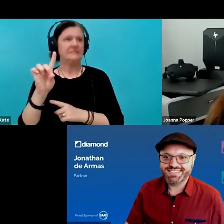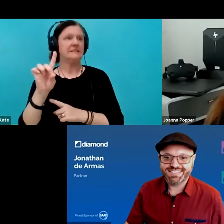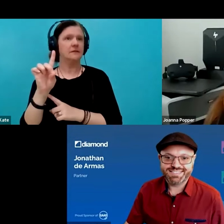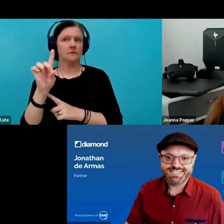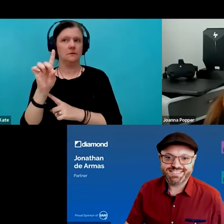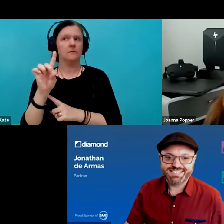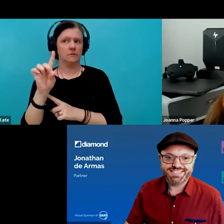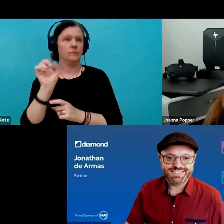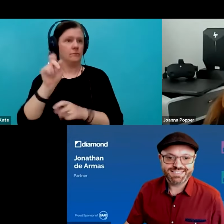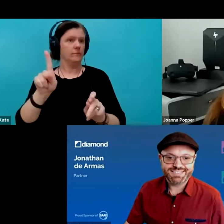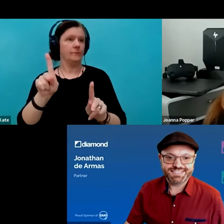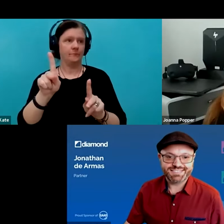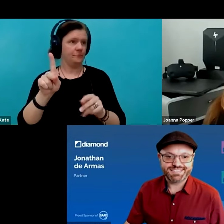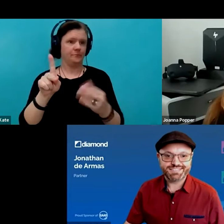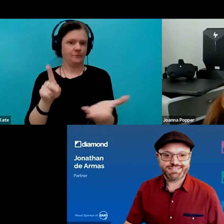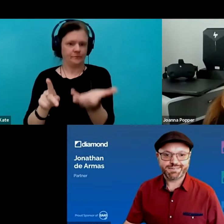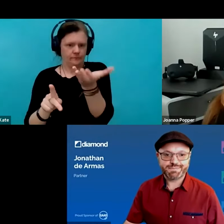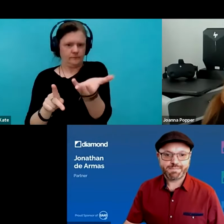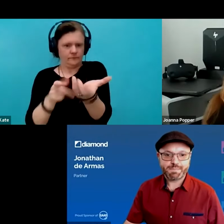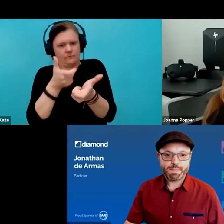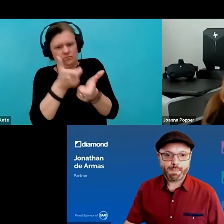Christina Heller: Has all the integrity of whatever happened live on stage.